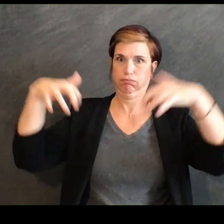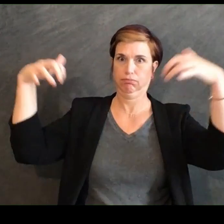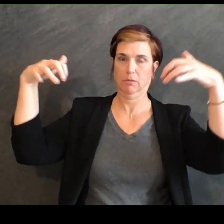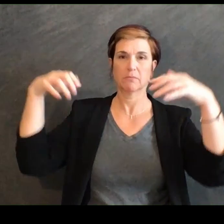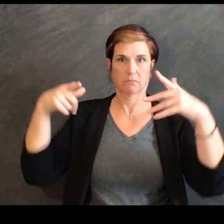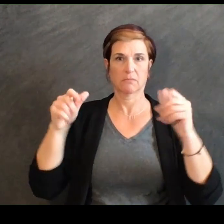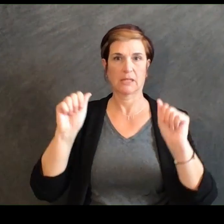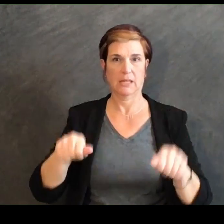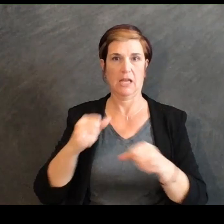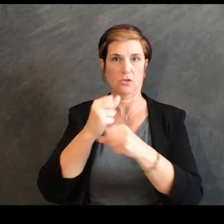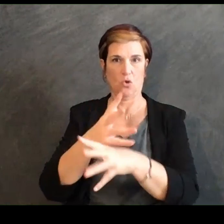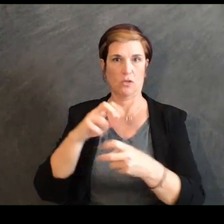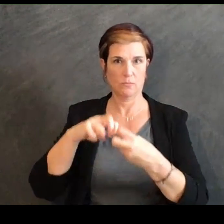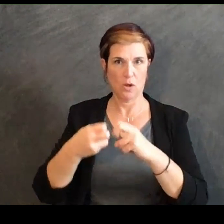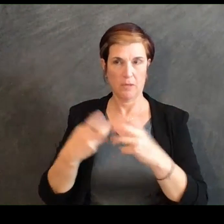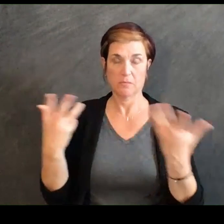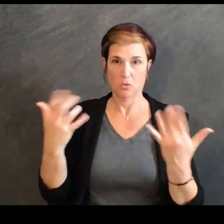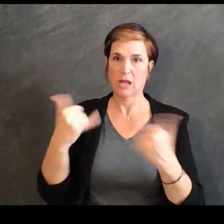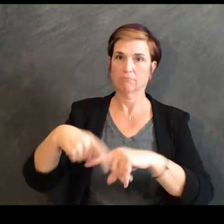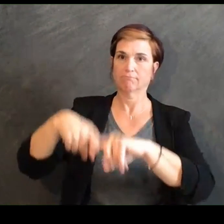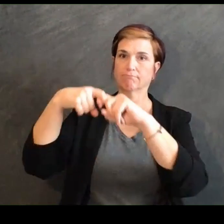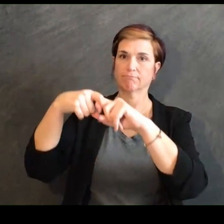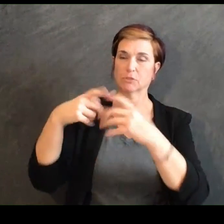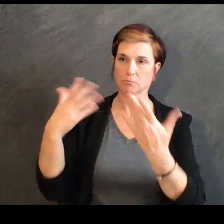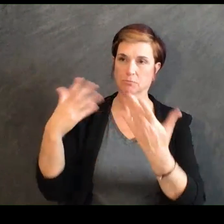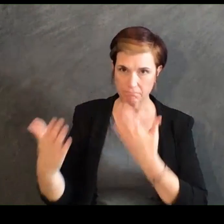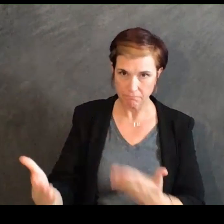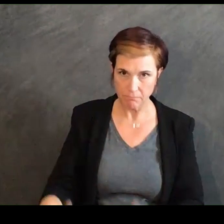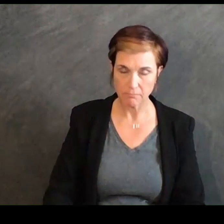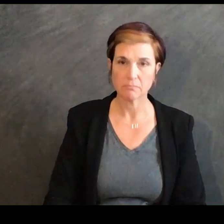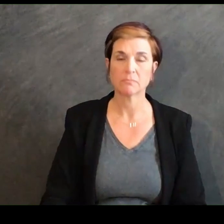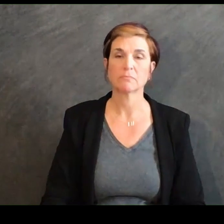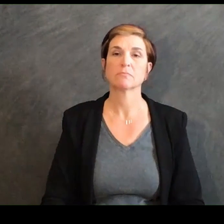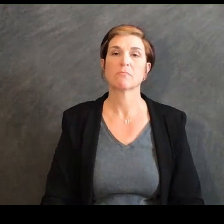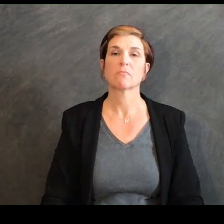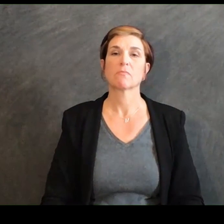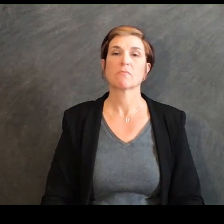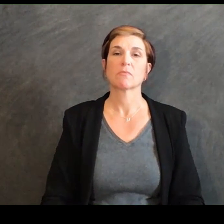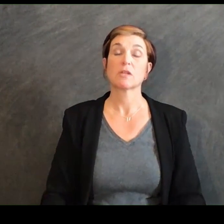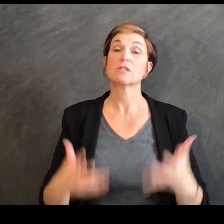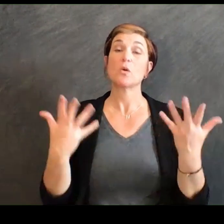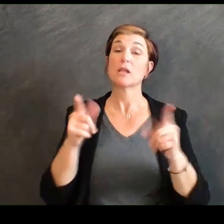outlined on Wednesday night my admission administration's